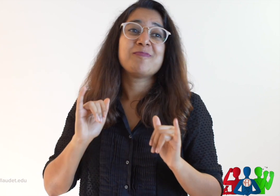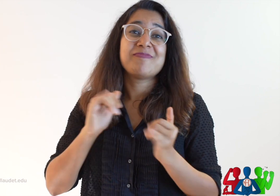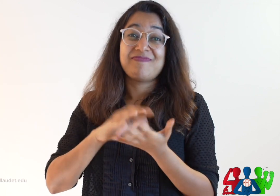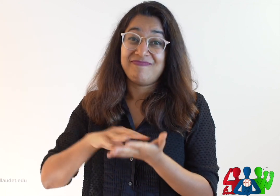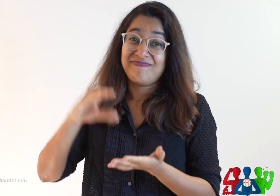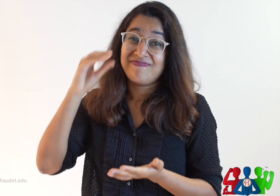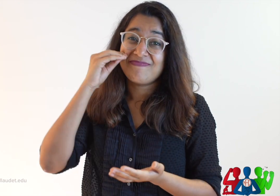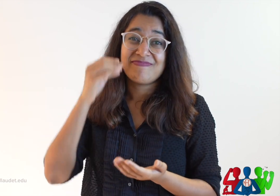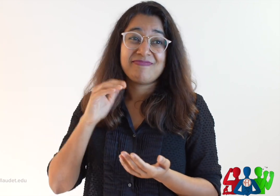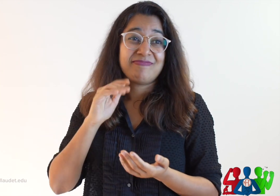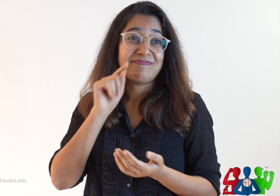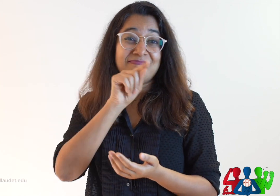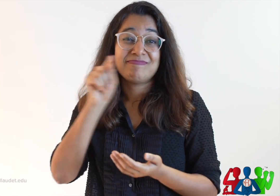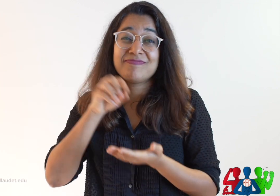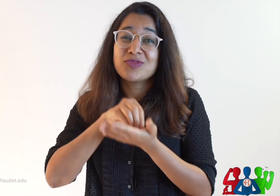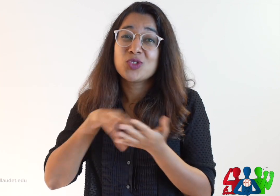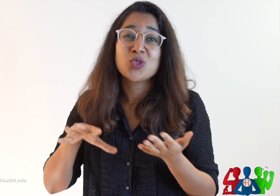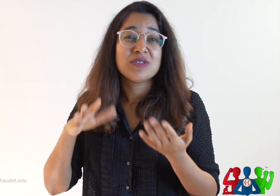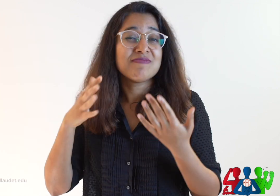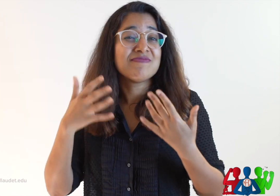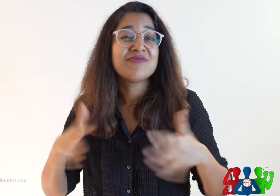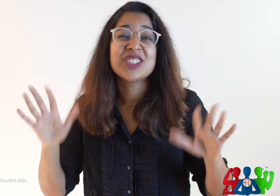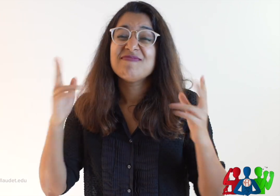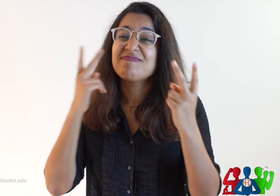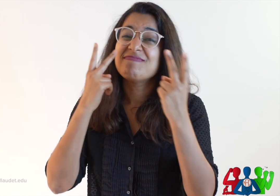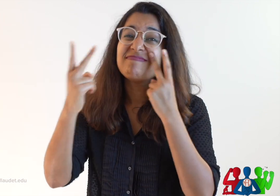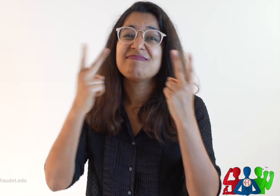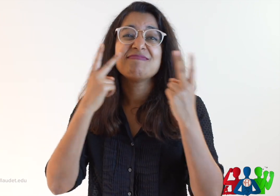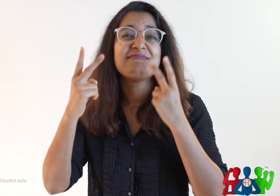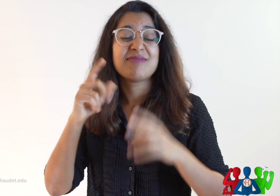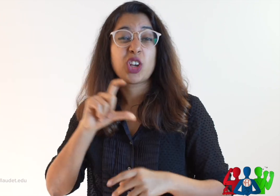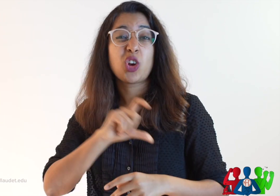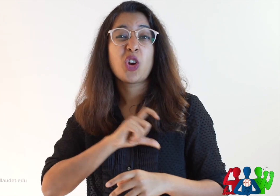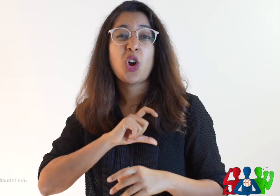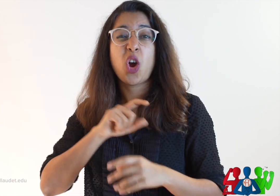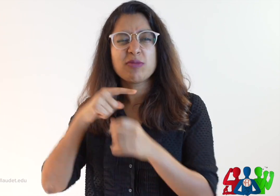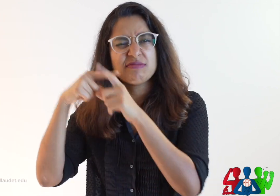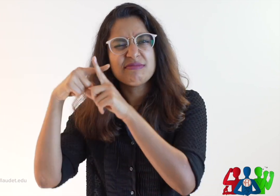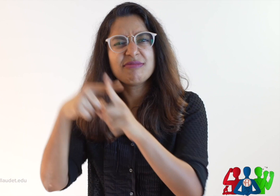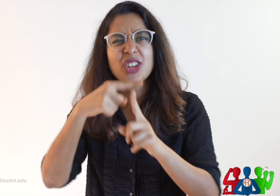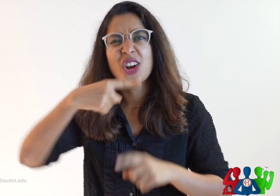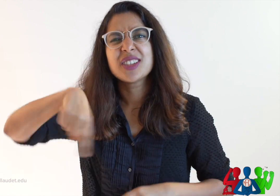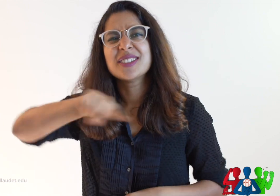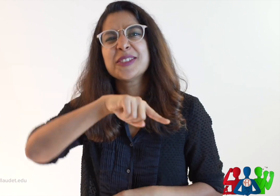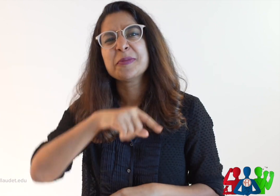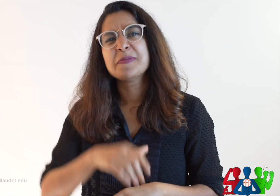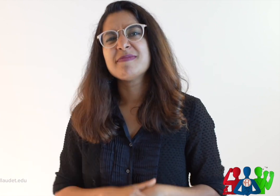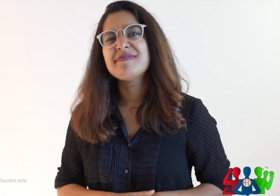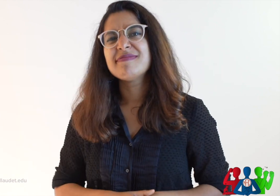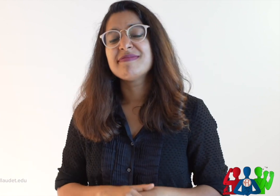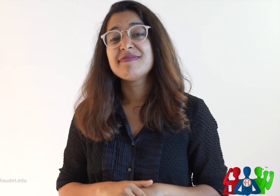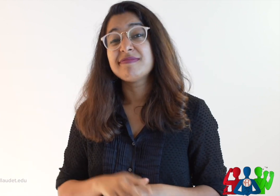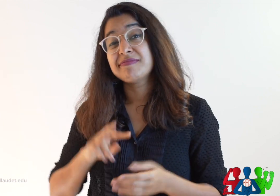to talk about on these topics and I’ve learned a lot from them and what they’ve seen in the world.